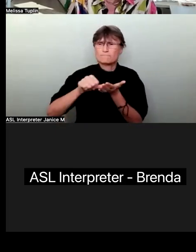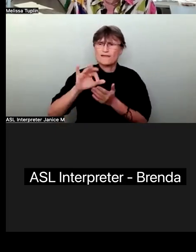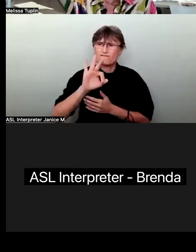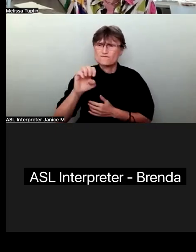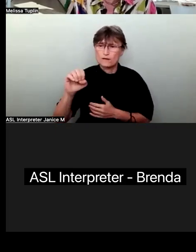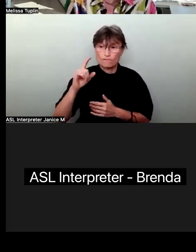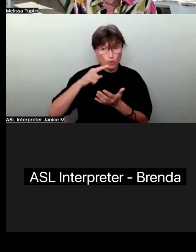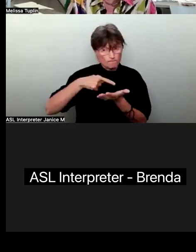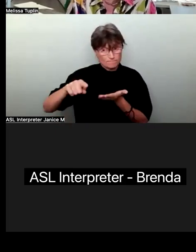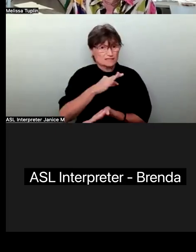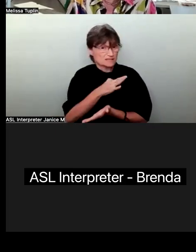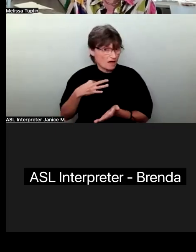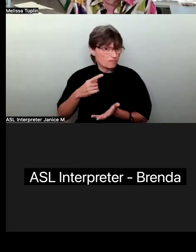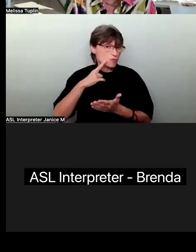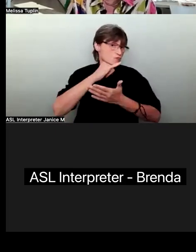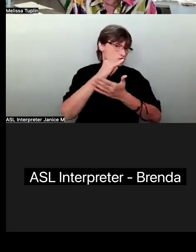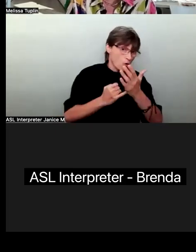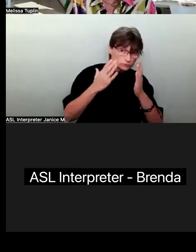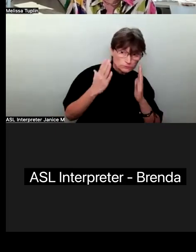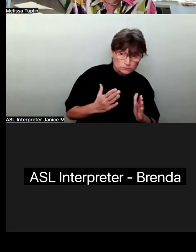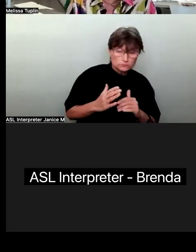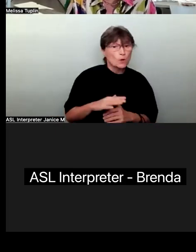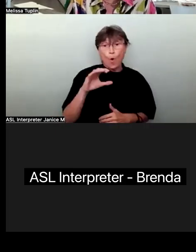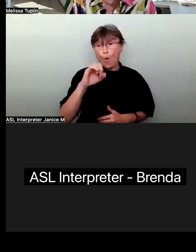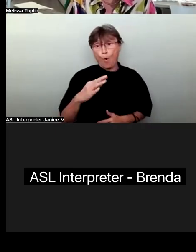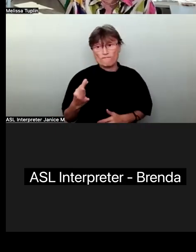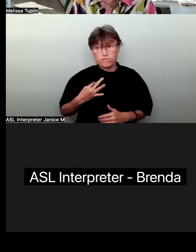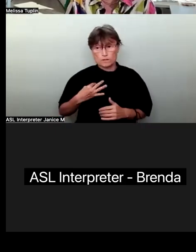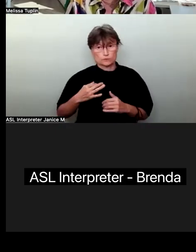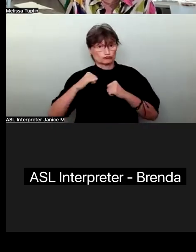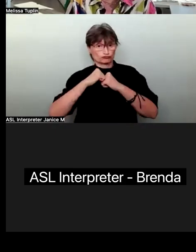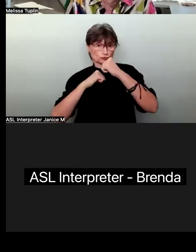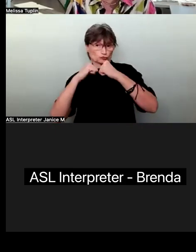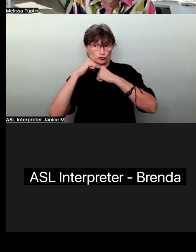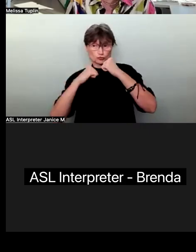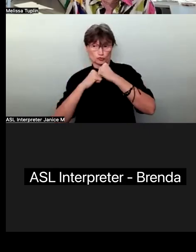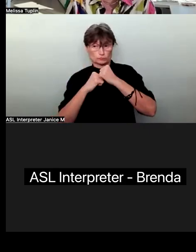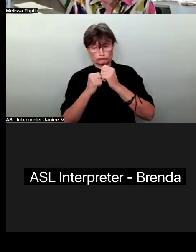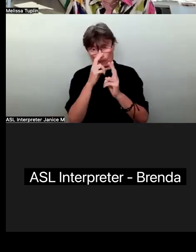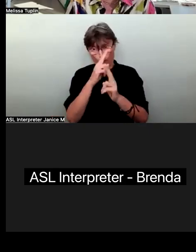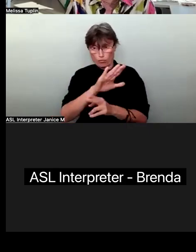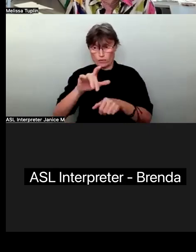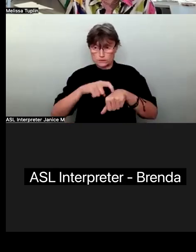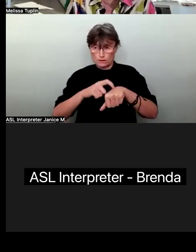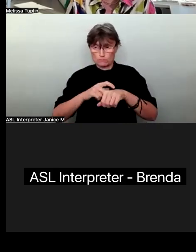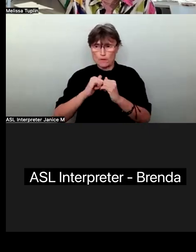staff and artists, or its volunteer structure, is appropriate to the organization's context.